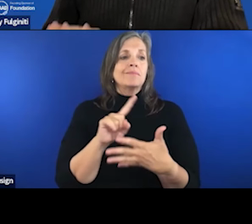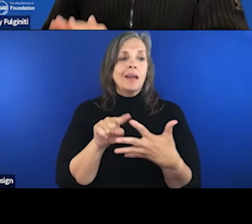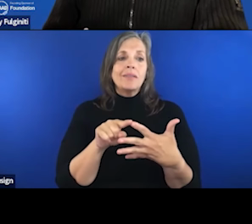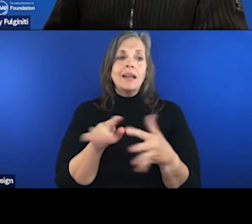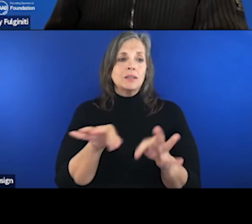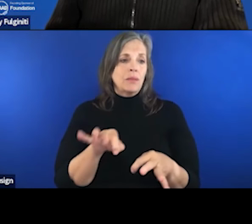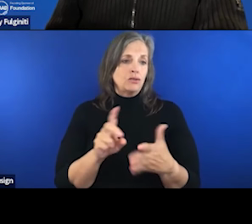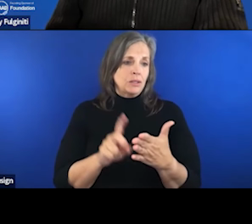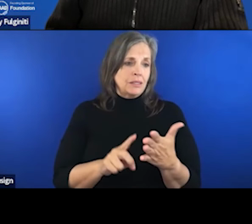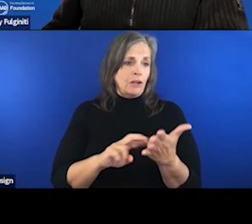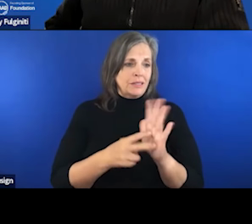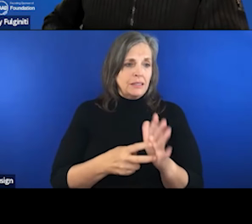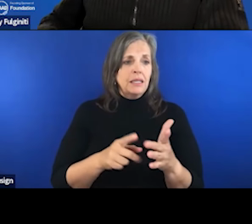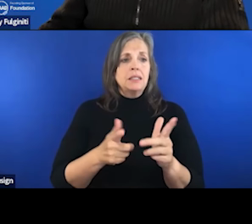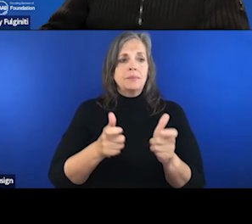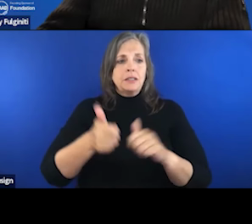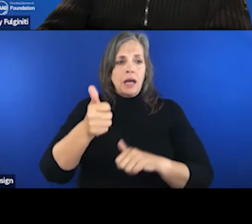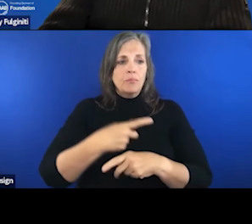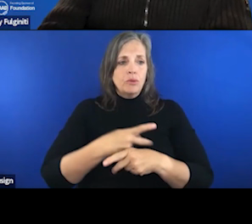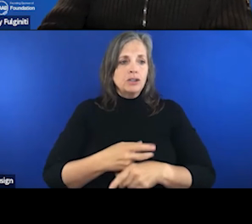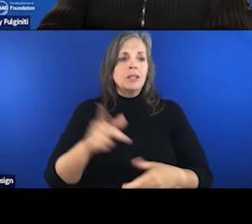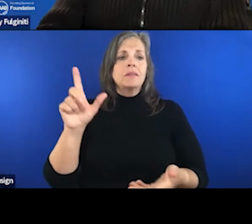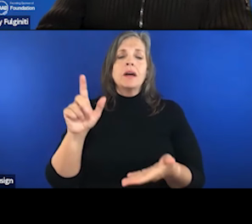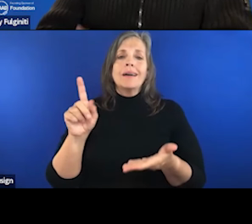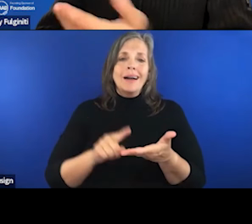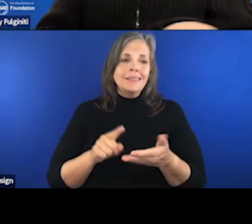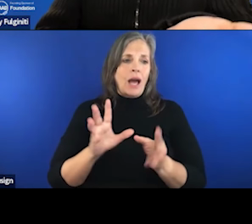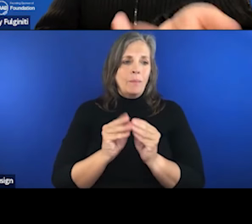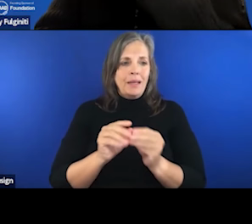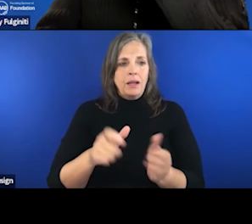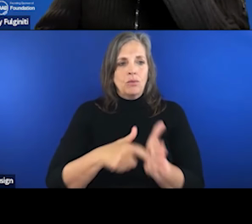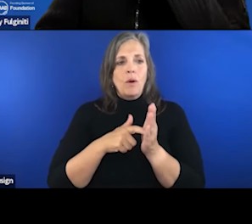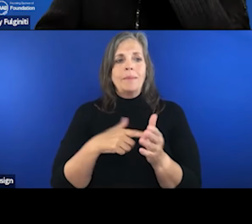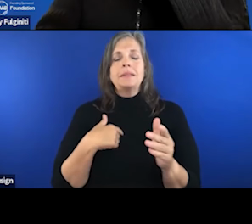highly recommend using some of these kits in Figma again like I should probably sell Figma because